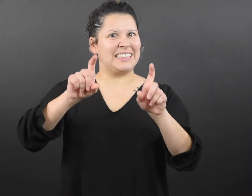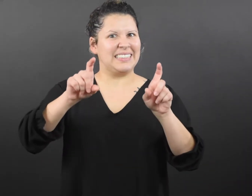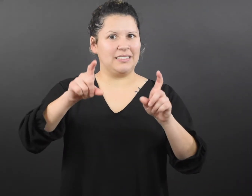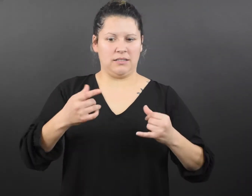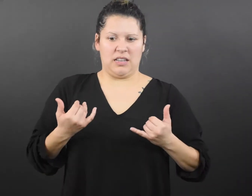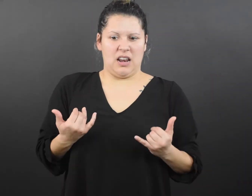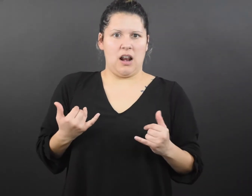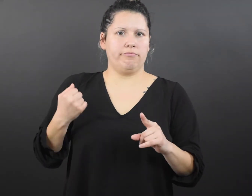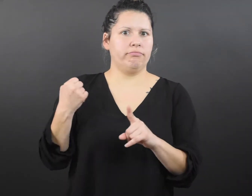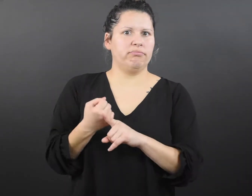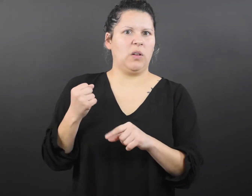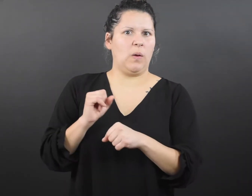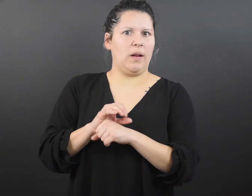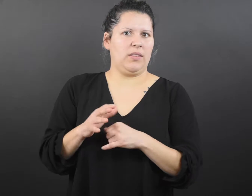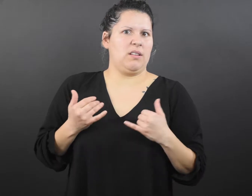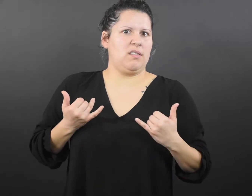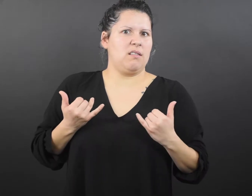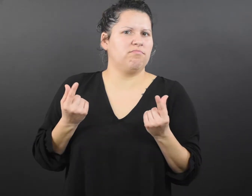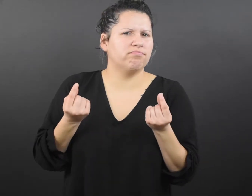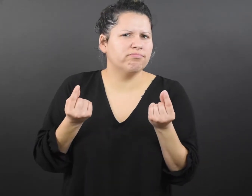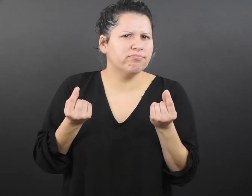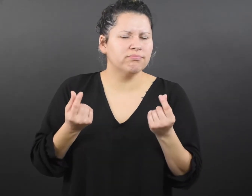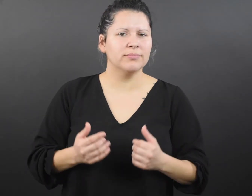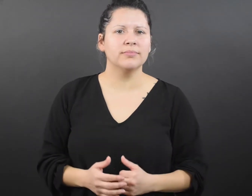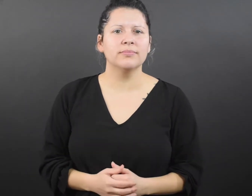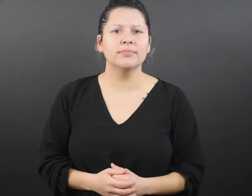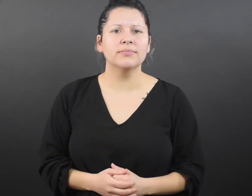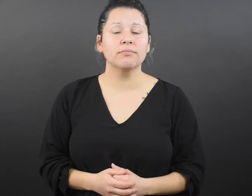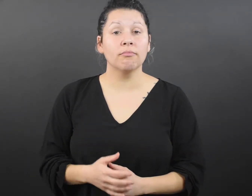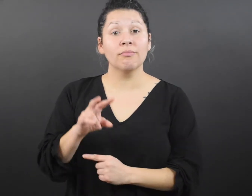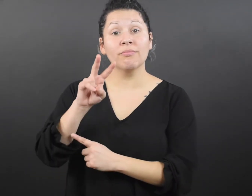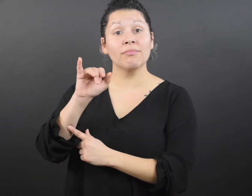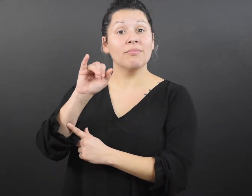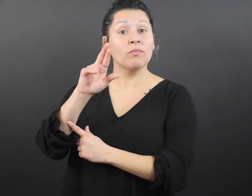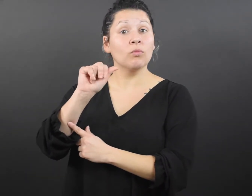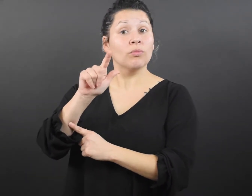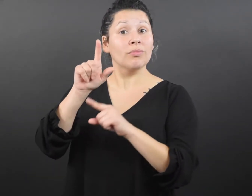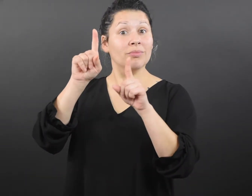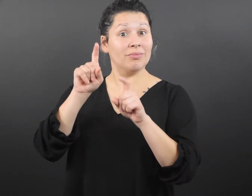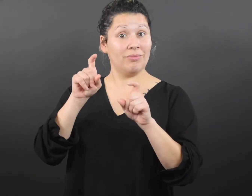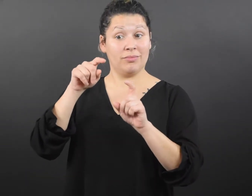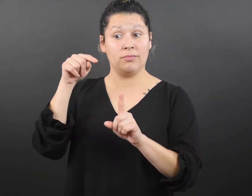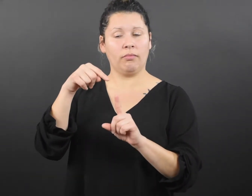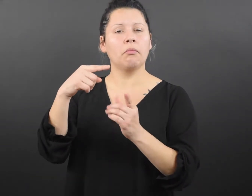Types of COVID-19 Tests Testing for current infection